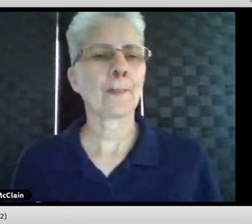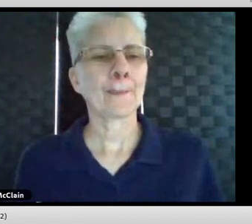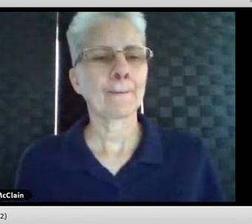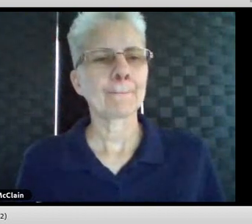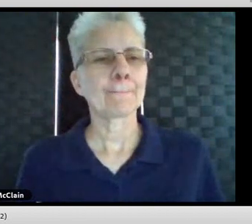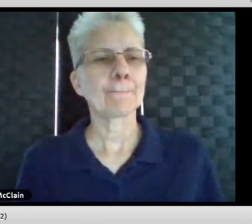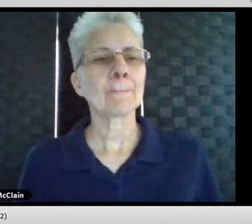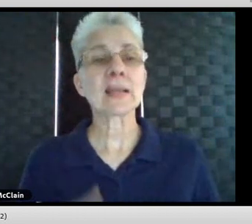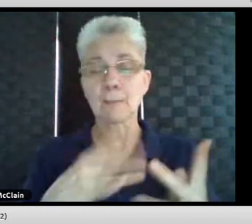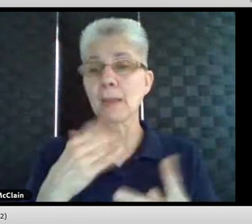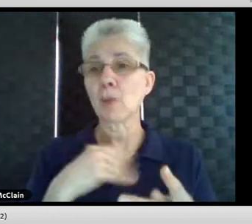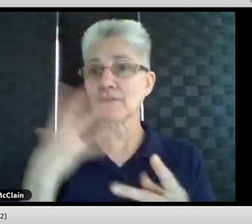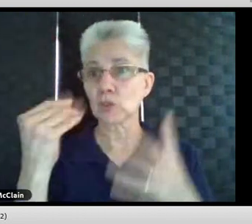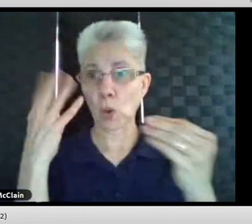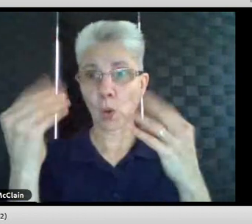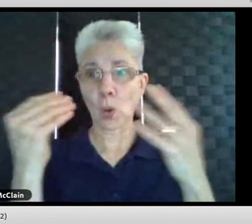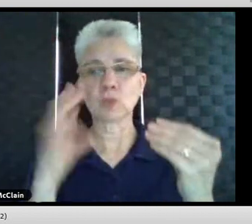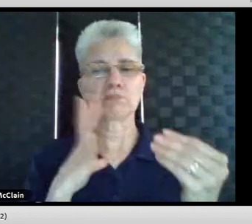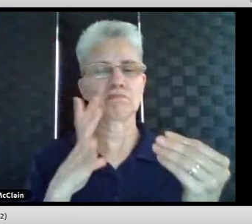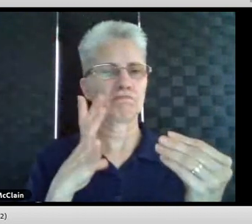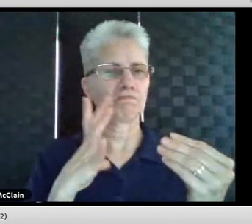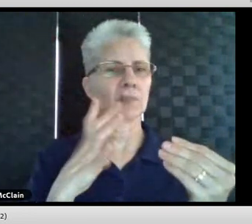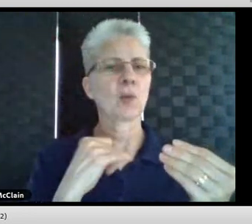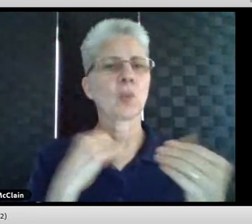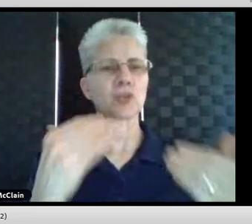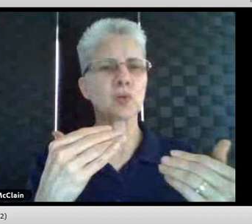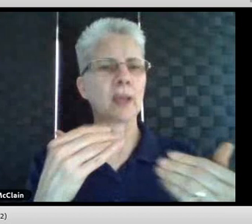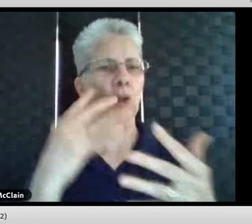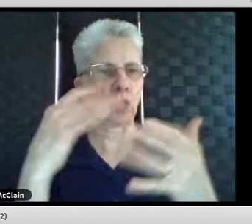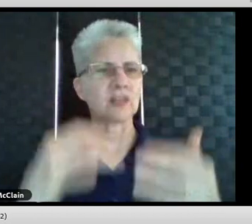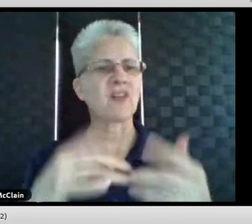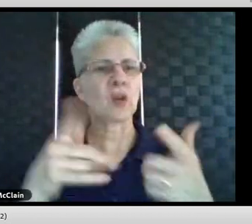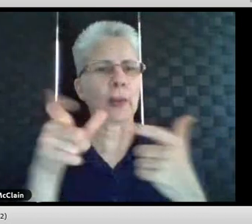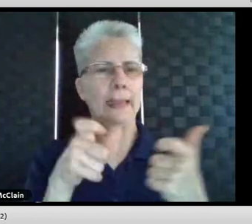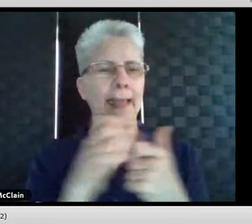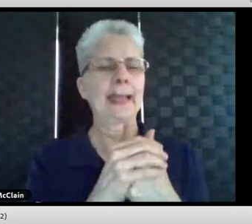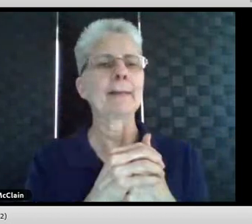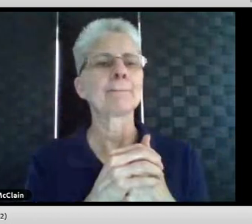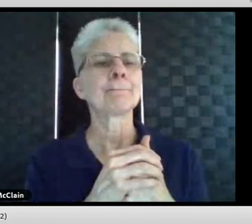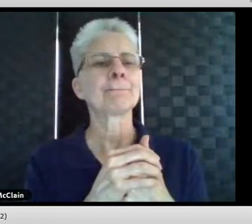And some people have to go, so we'll just go through this very quickly.